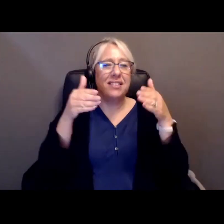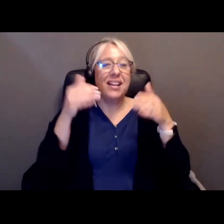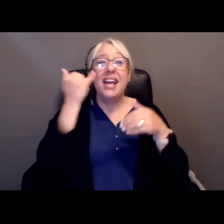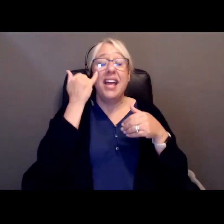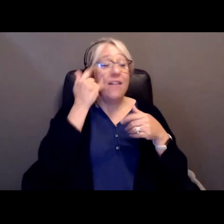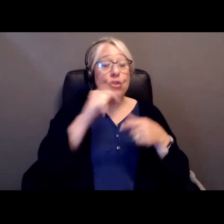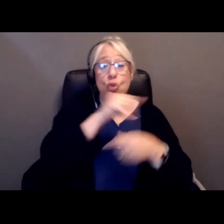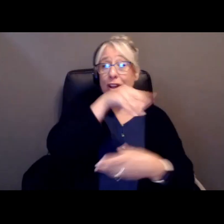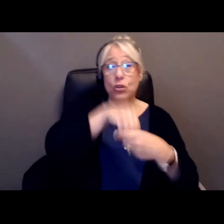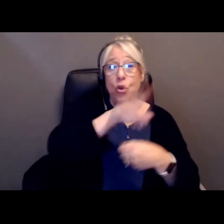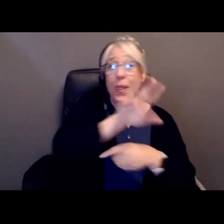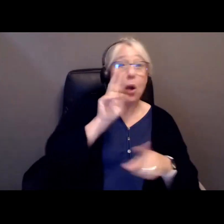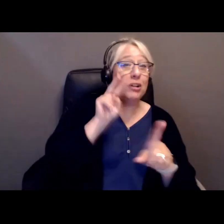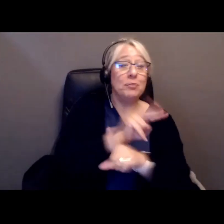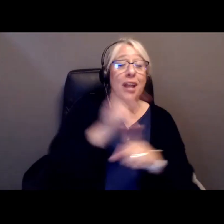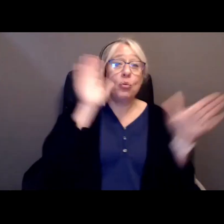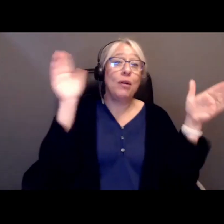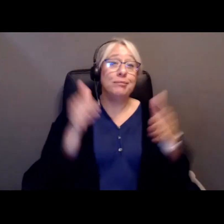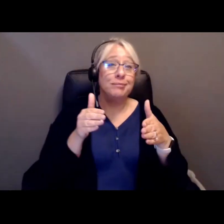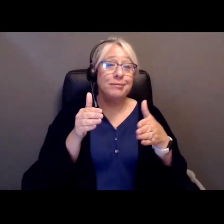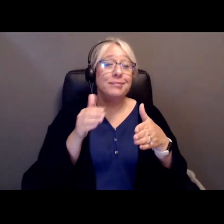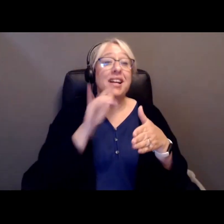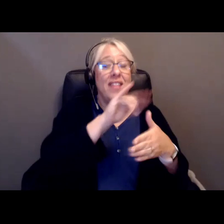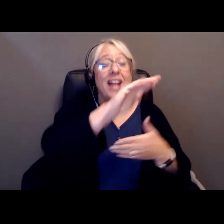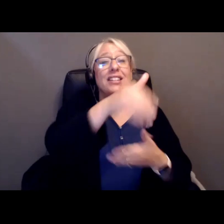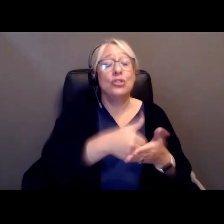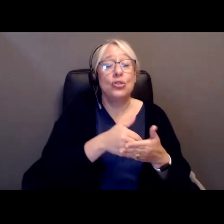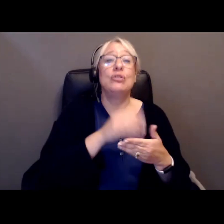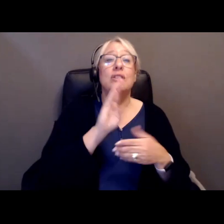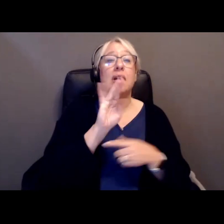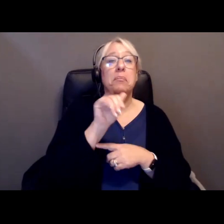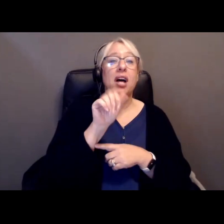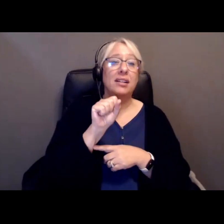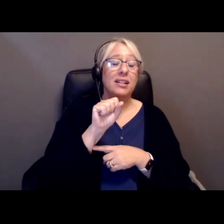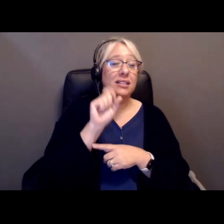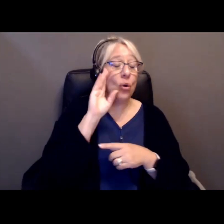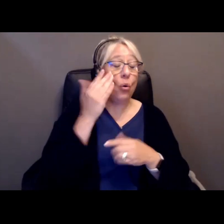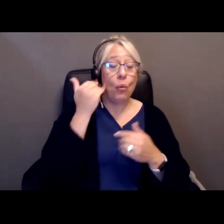which actually does tend to introduce bias because you don't have as broad a perspective. And I think